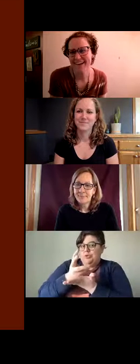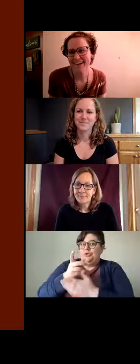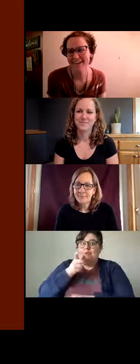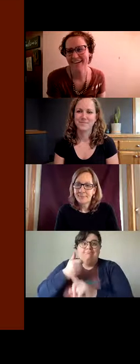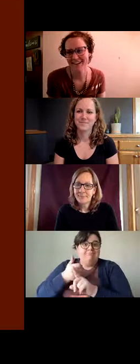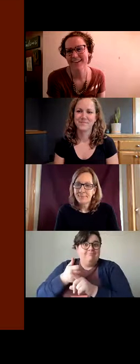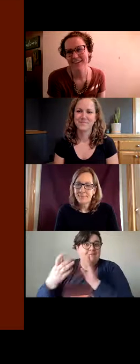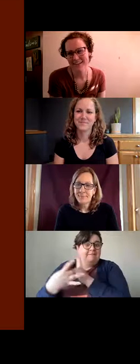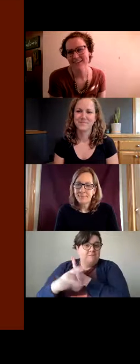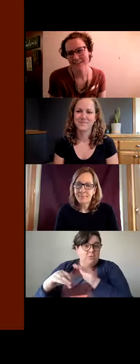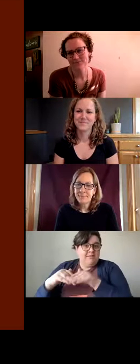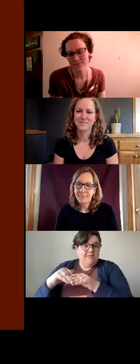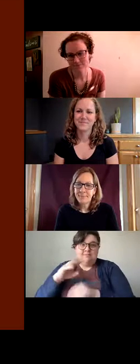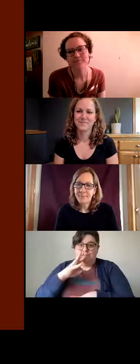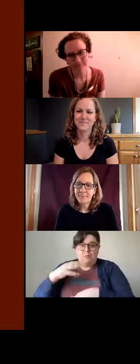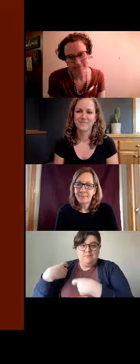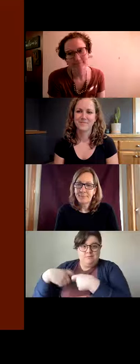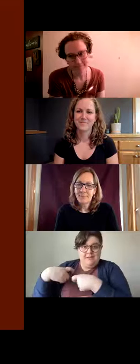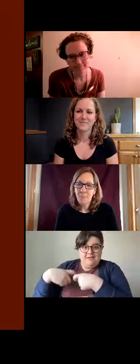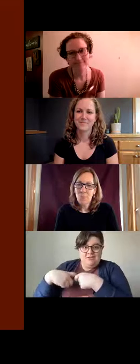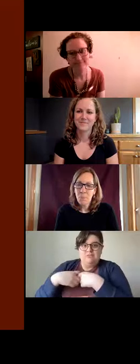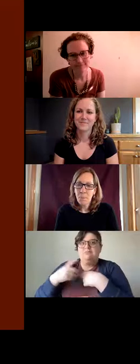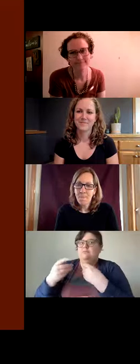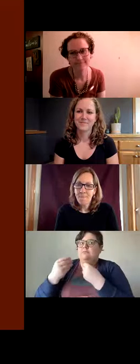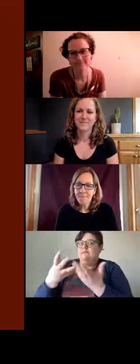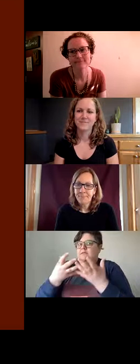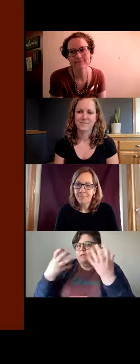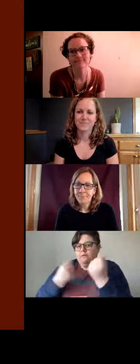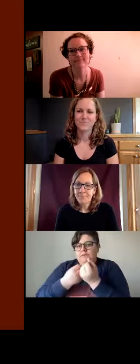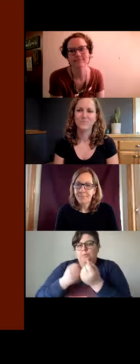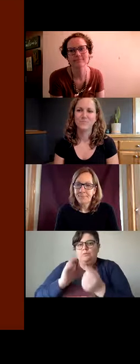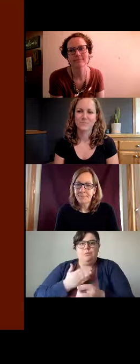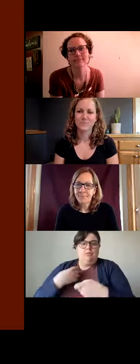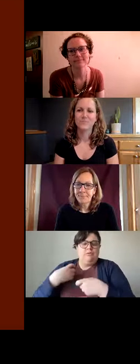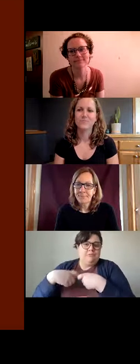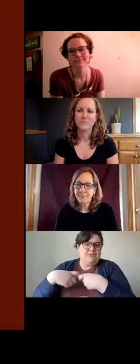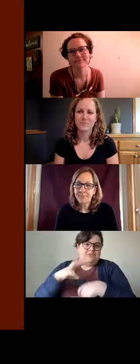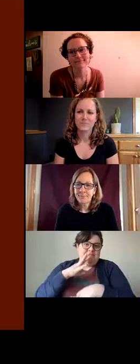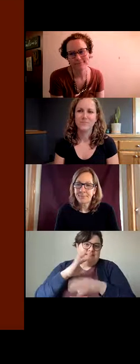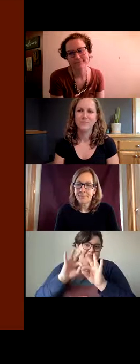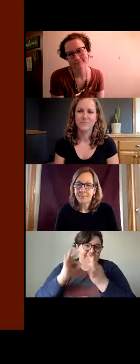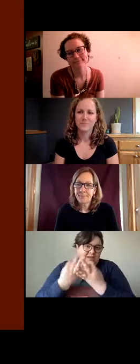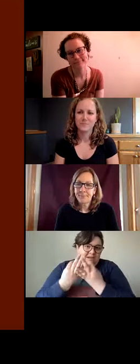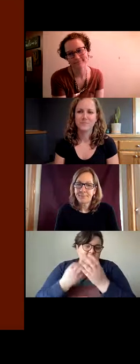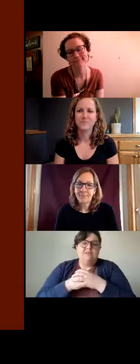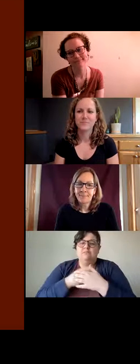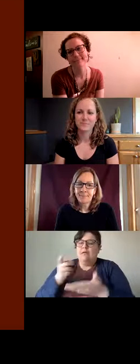We have a school social worker who is fluent in Spanish who does offer a lot of support for our